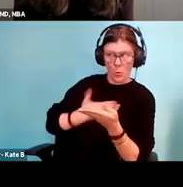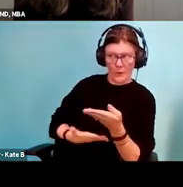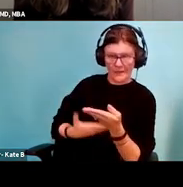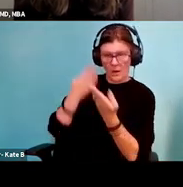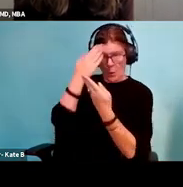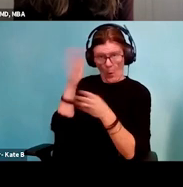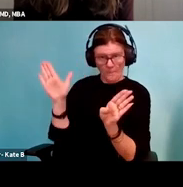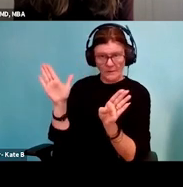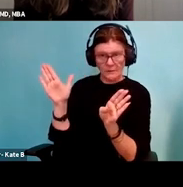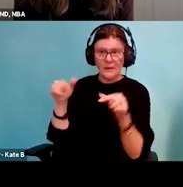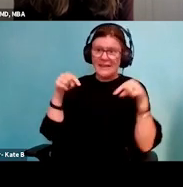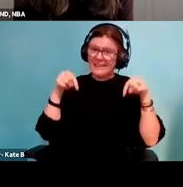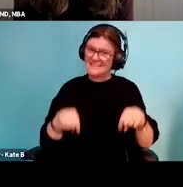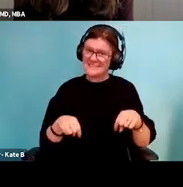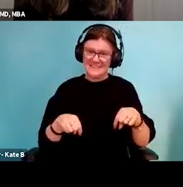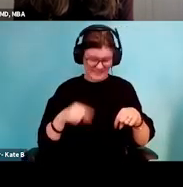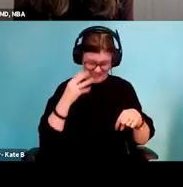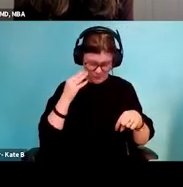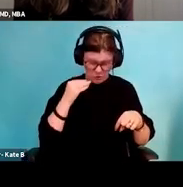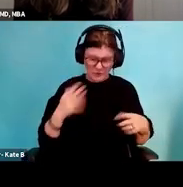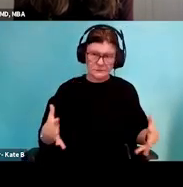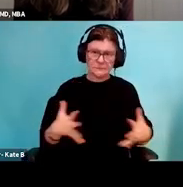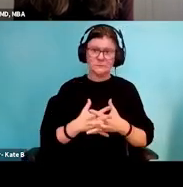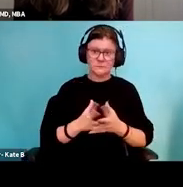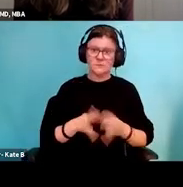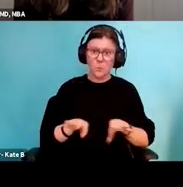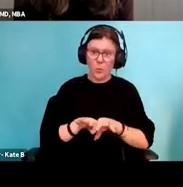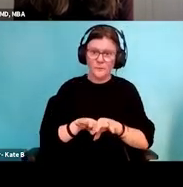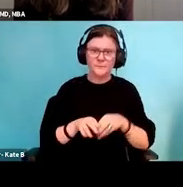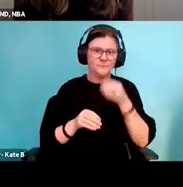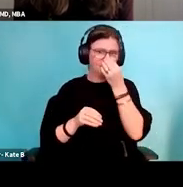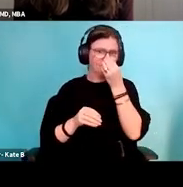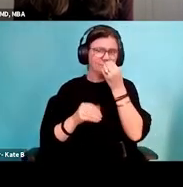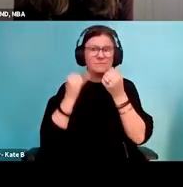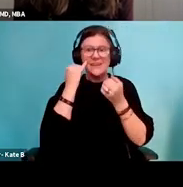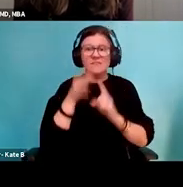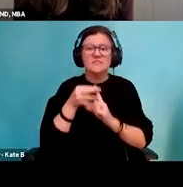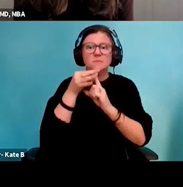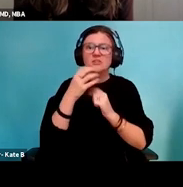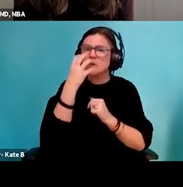this is just so important, when you're talking about things like any special anesthesia considerations